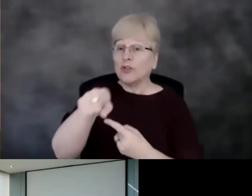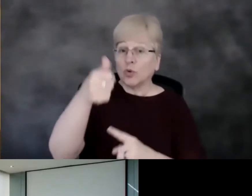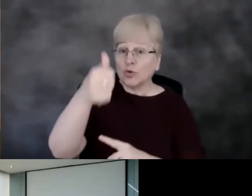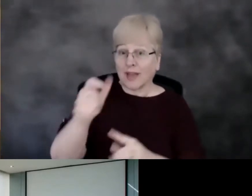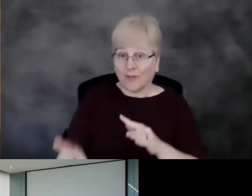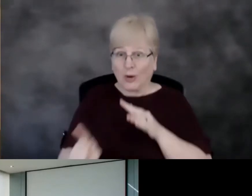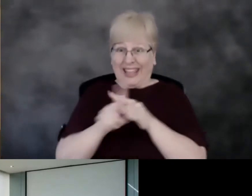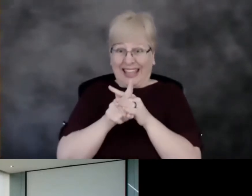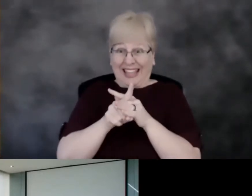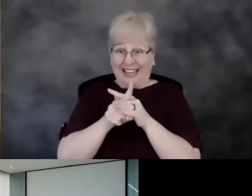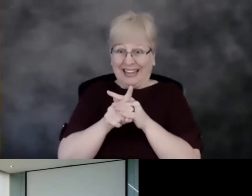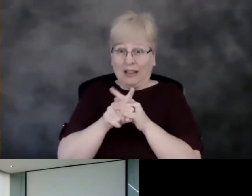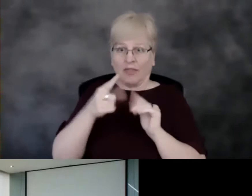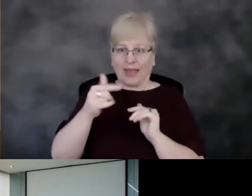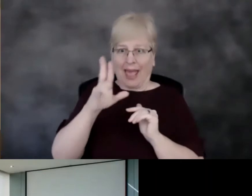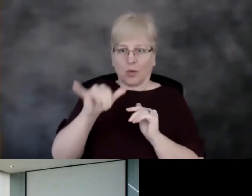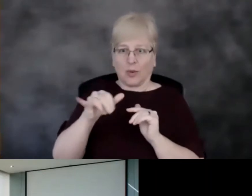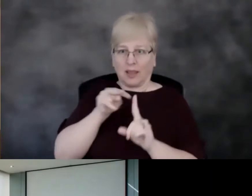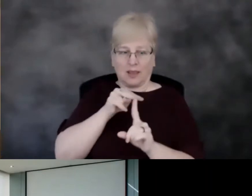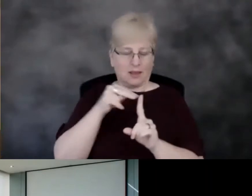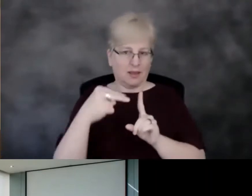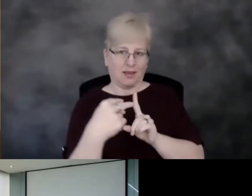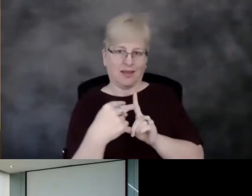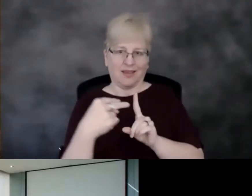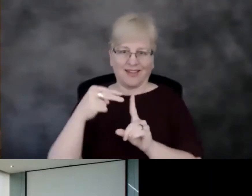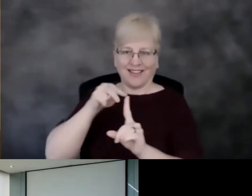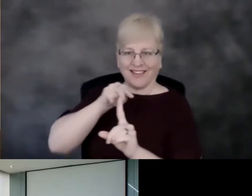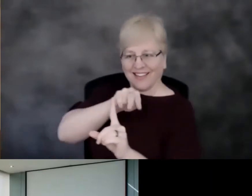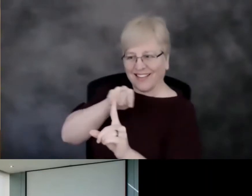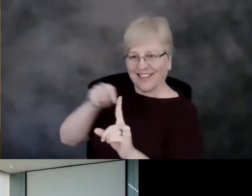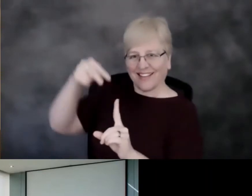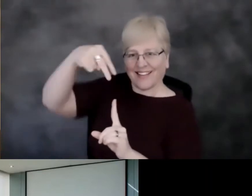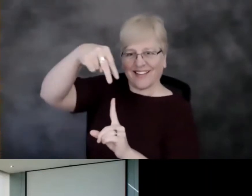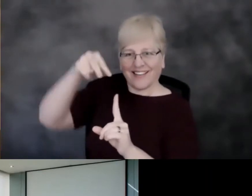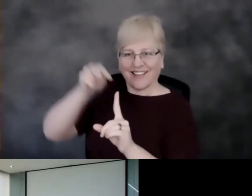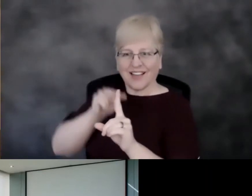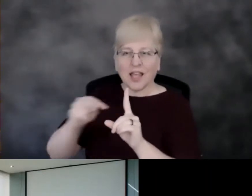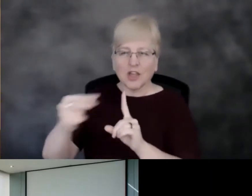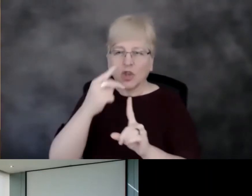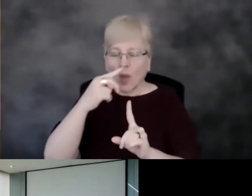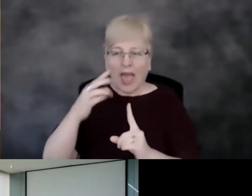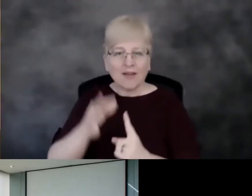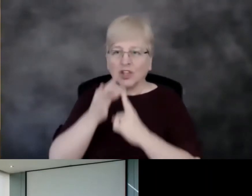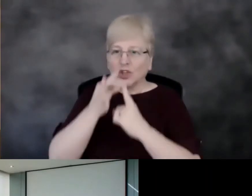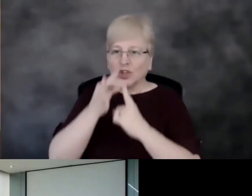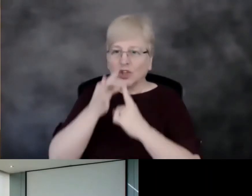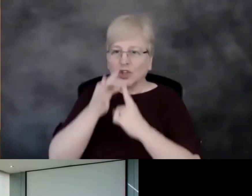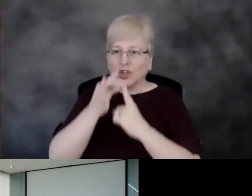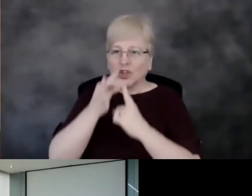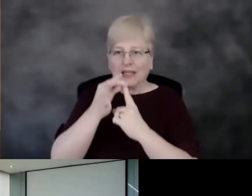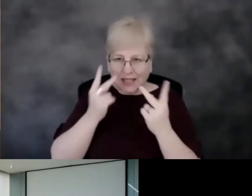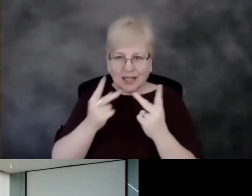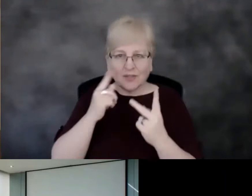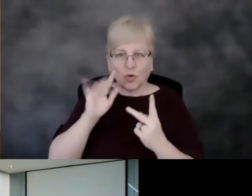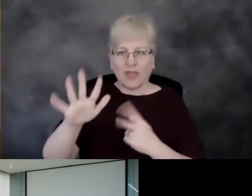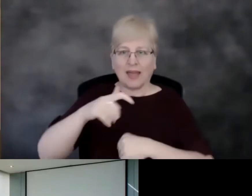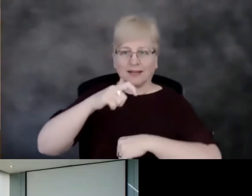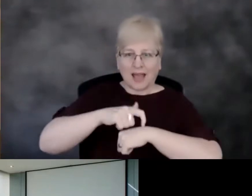site to that presentation 16:11:13 that is time and explicitly dated